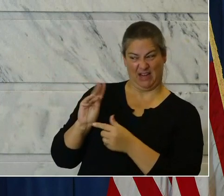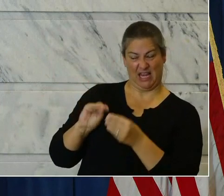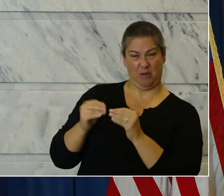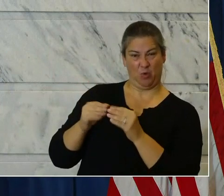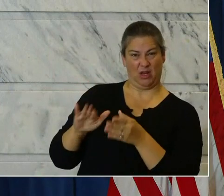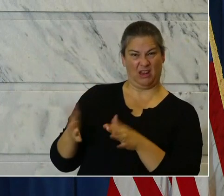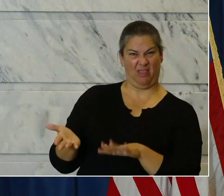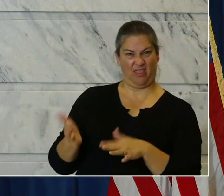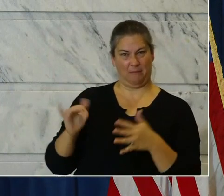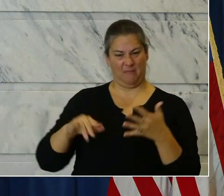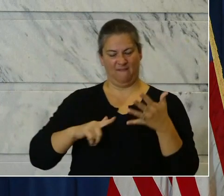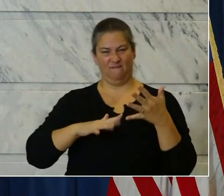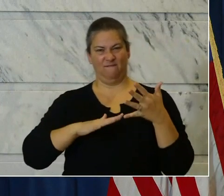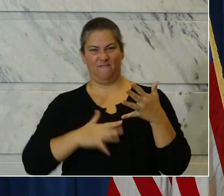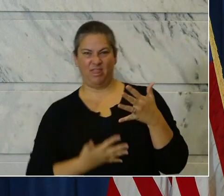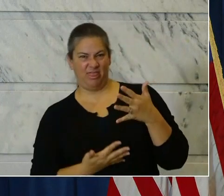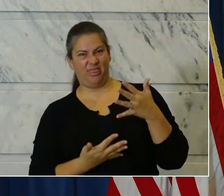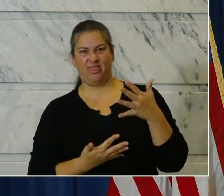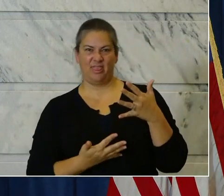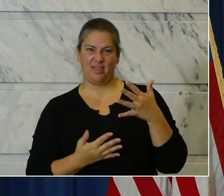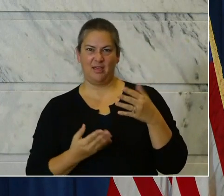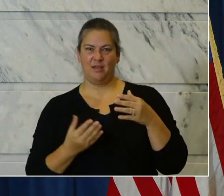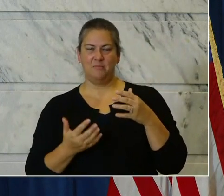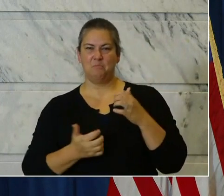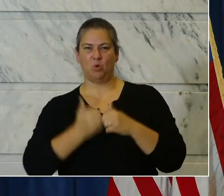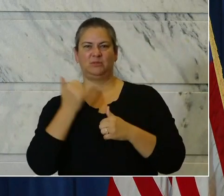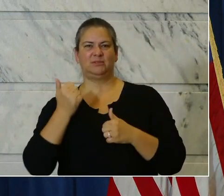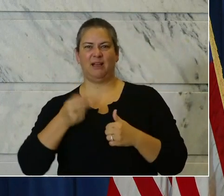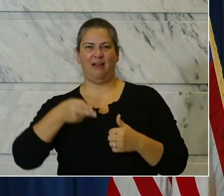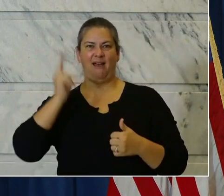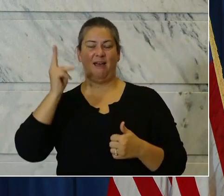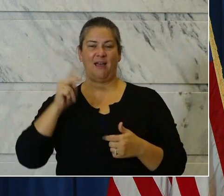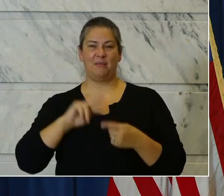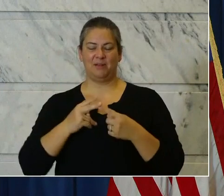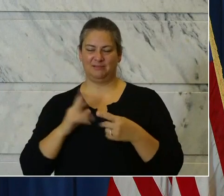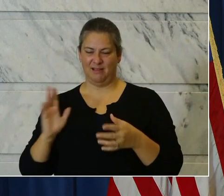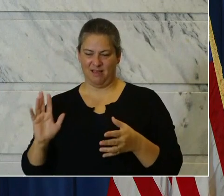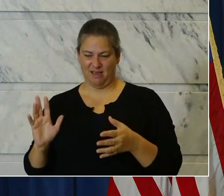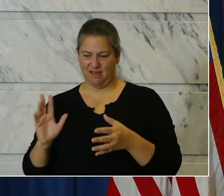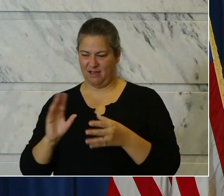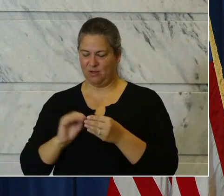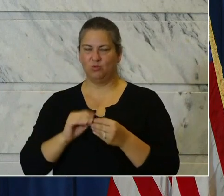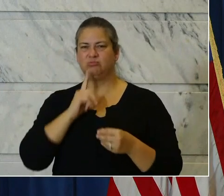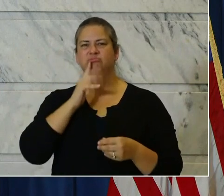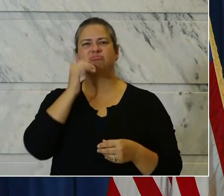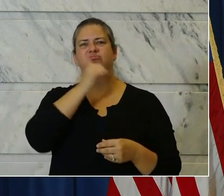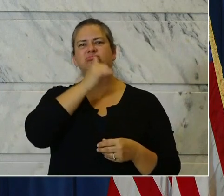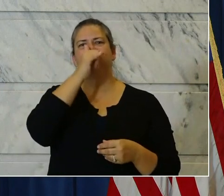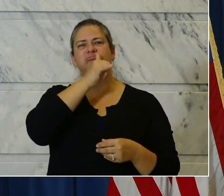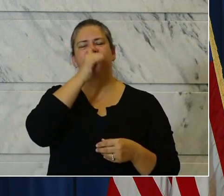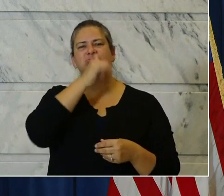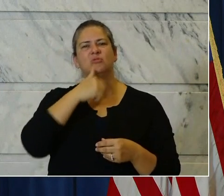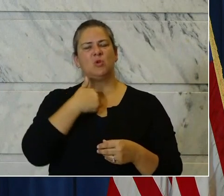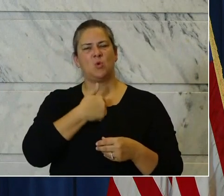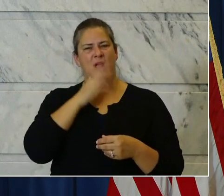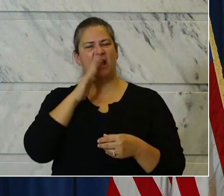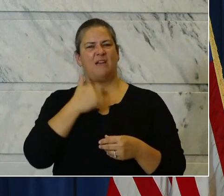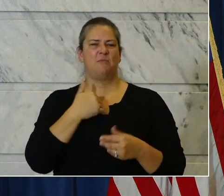SEVENTEEN IS JUST THE FIFTH HI STAY. BRING OUR TOTAL NUMBER OF DUST ONE THOUSAND ONE HUNDRED